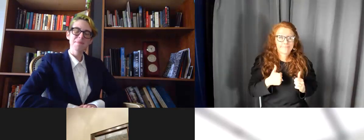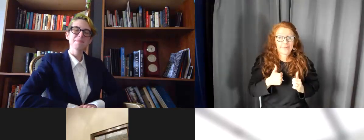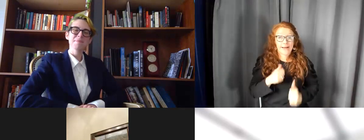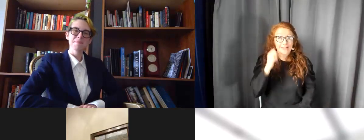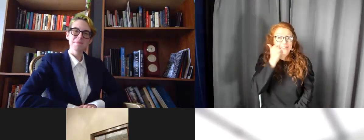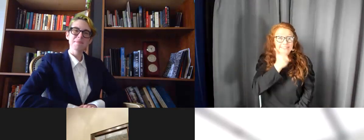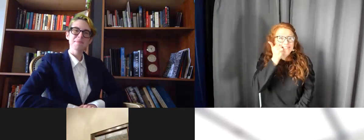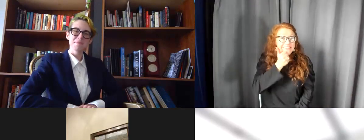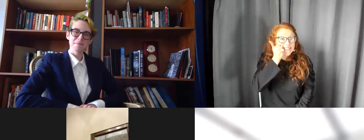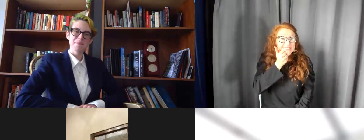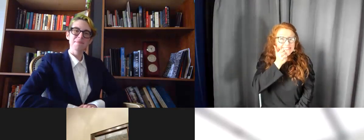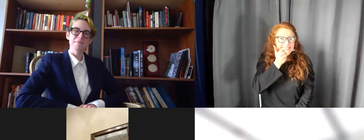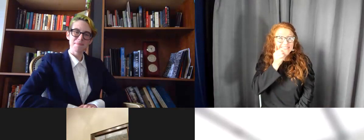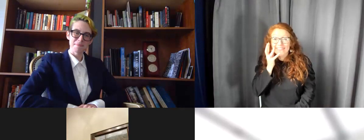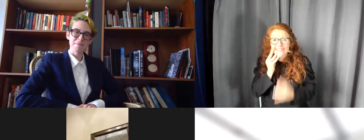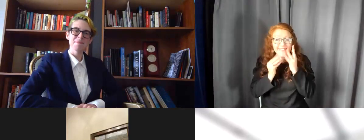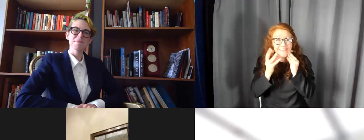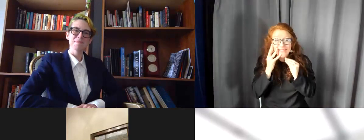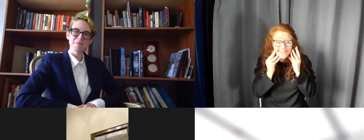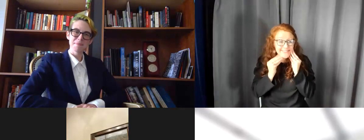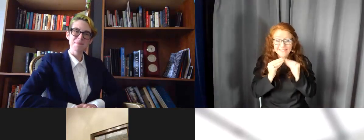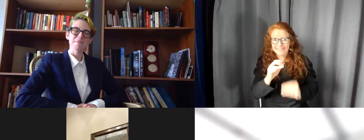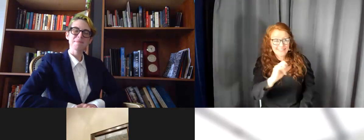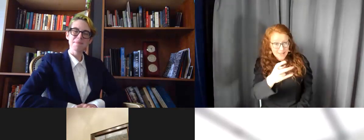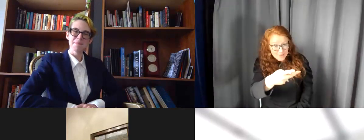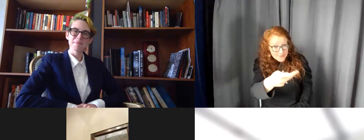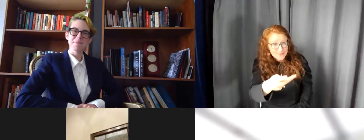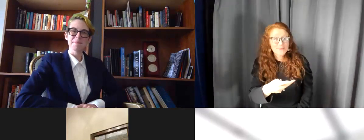Jordan Radford: like both of you. Like many other people, with